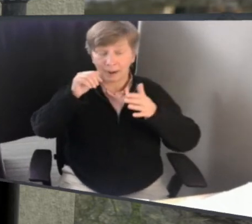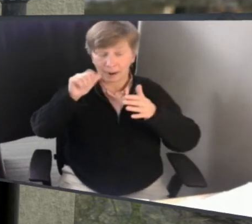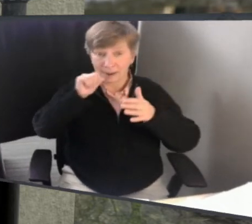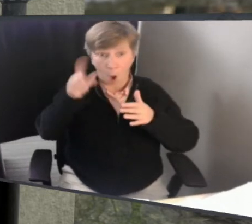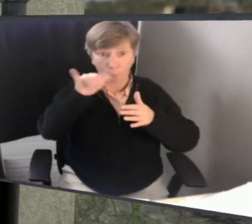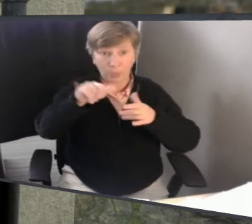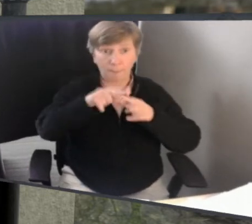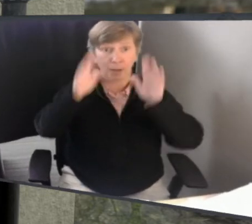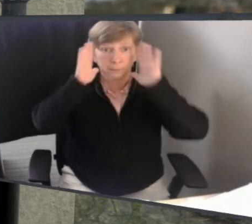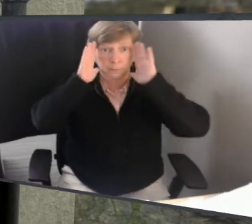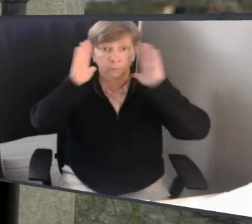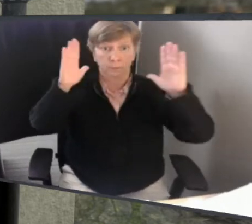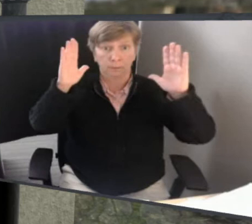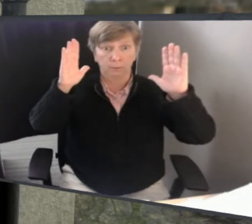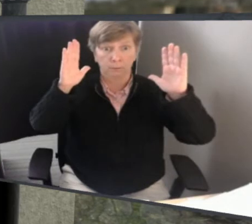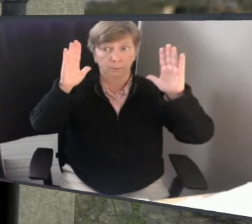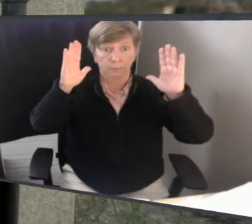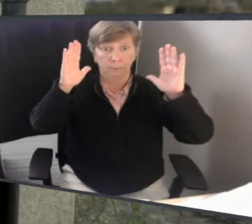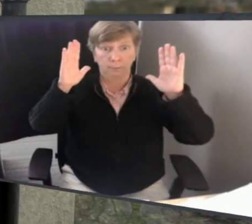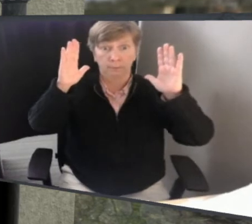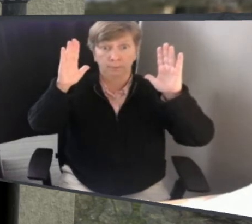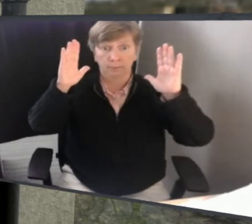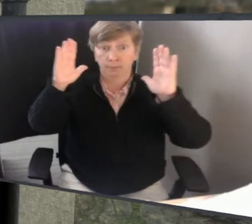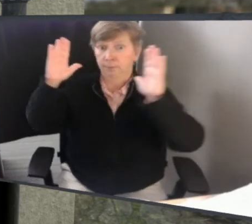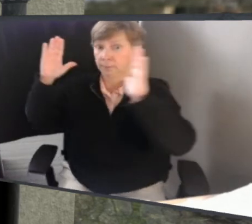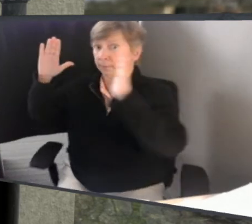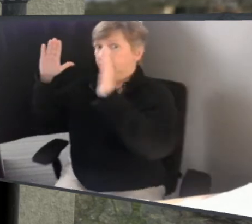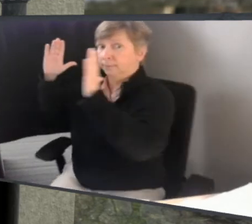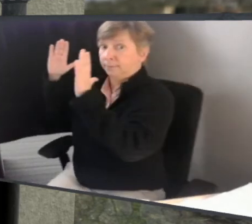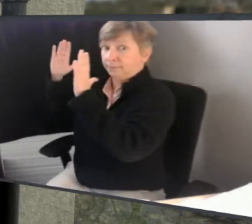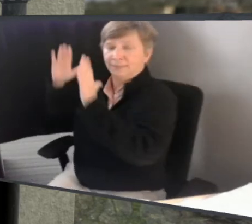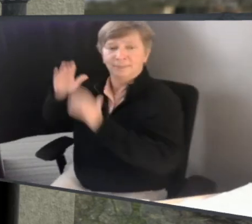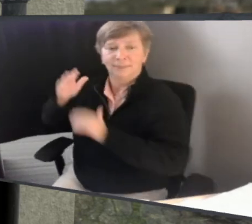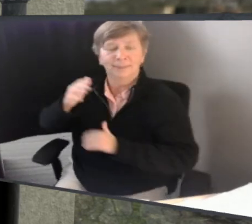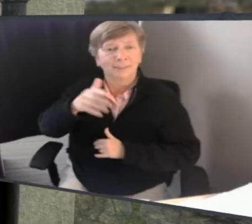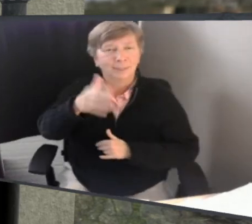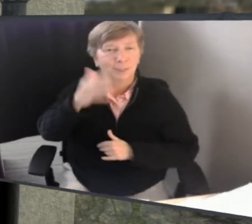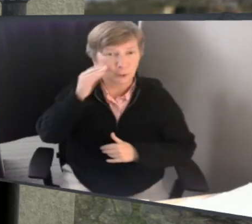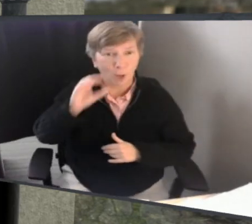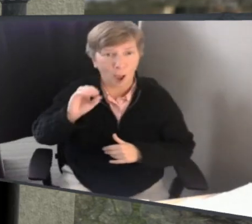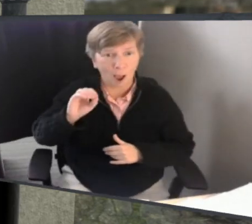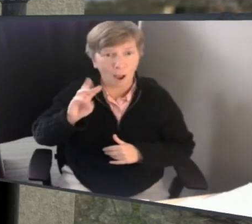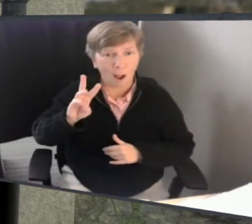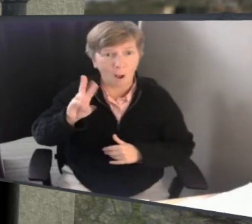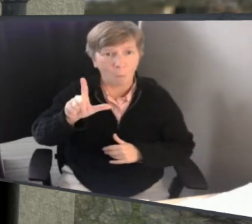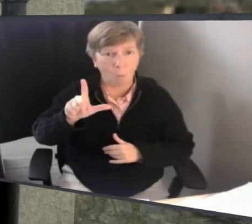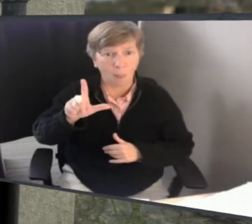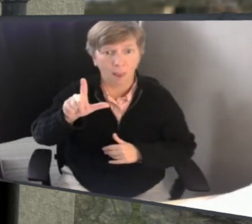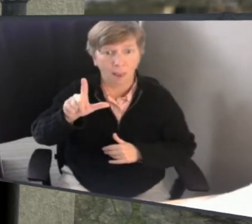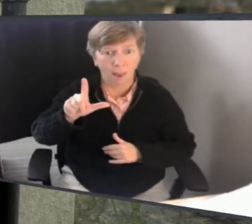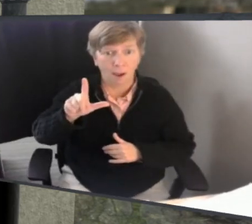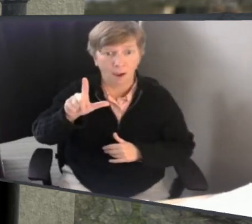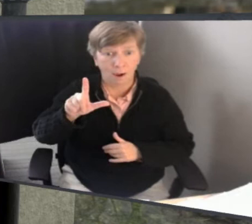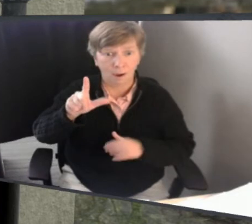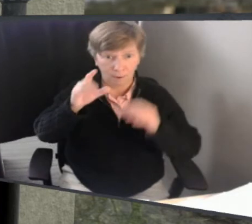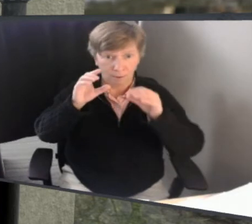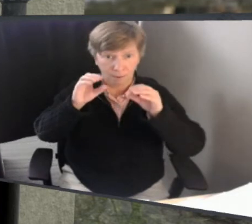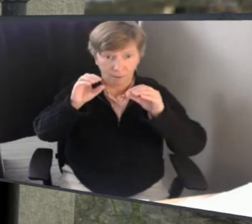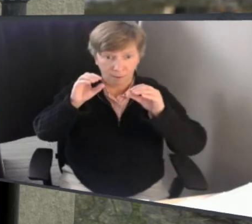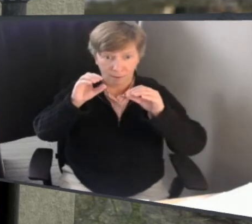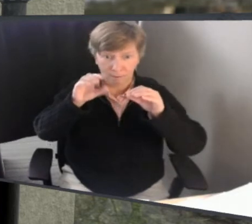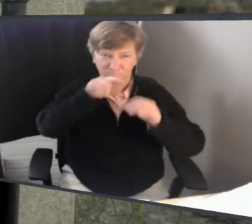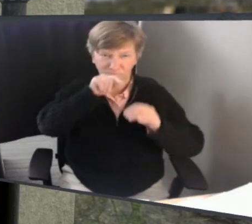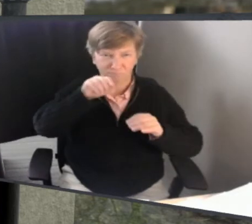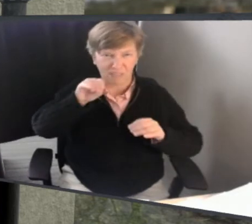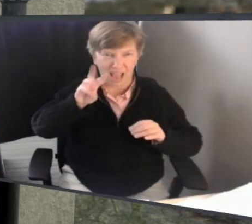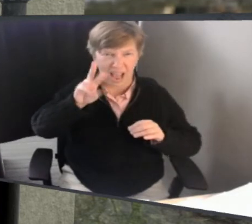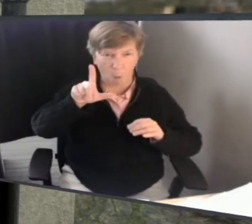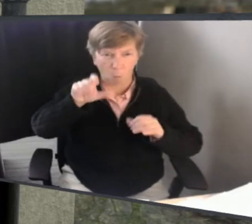places. Not only that, but our attention is not focused in one space, one location, it might move